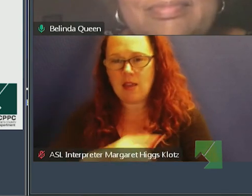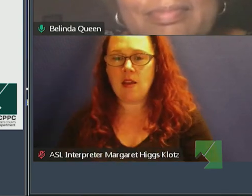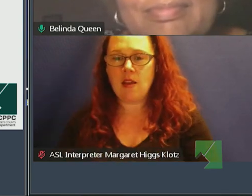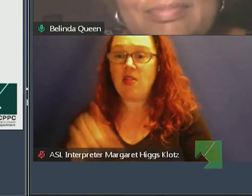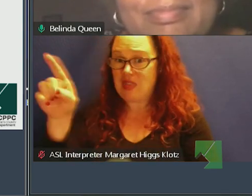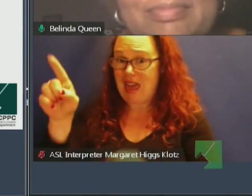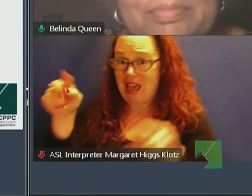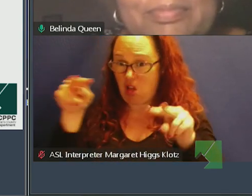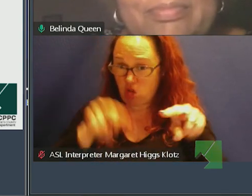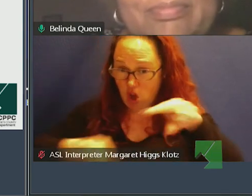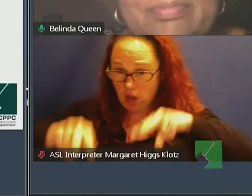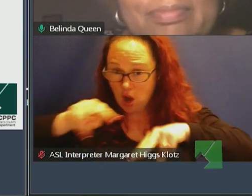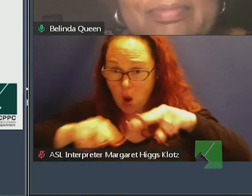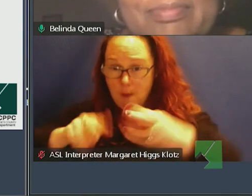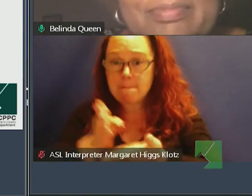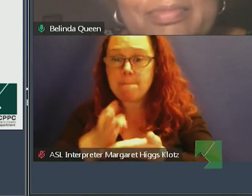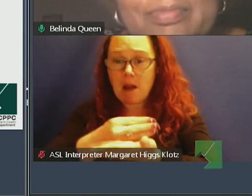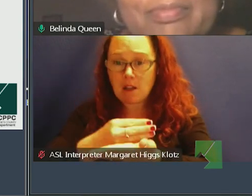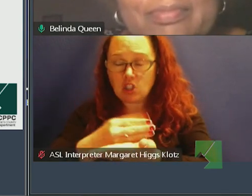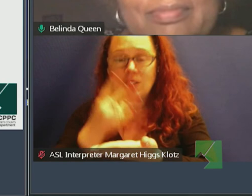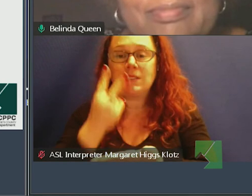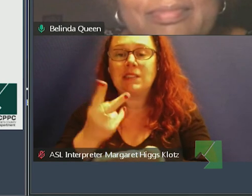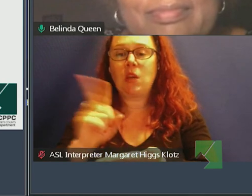we have recreational facilities and we're, and we are playing catch up in some areas.